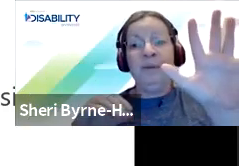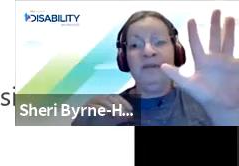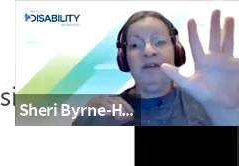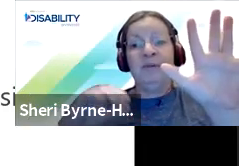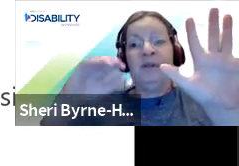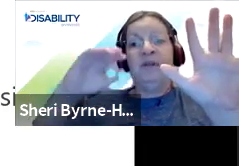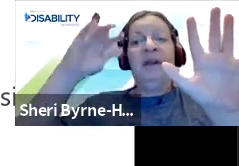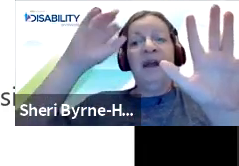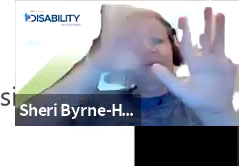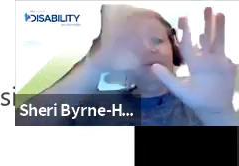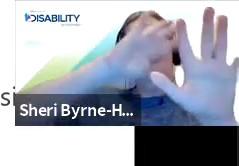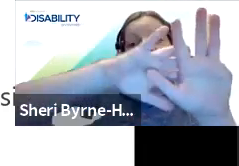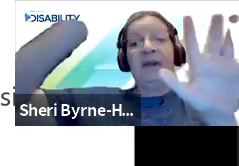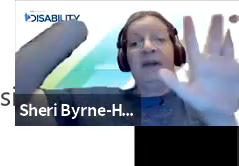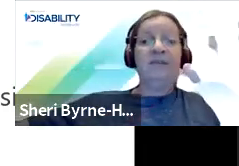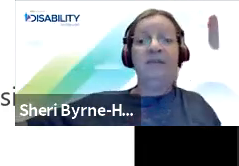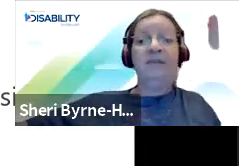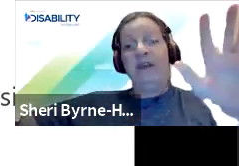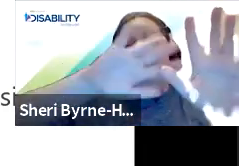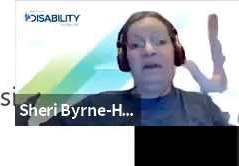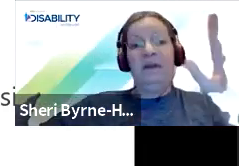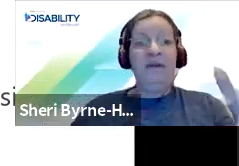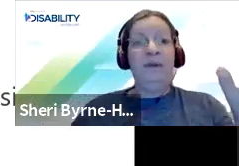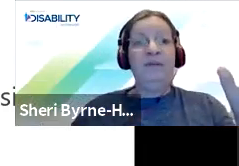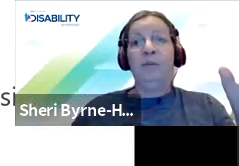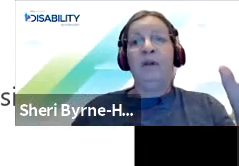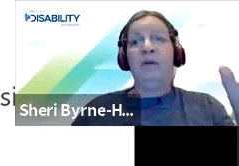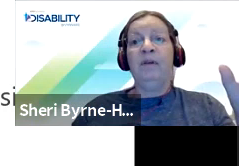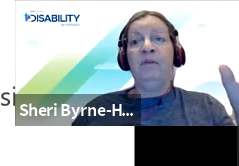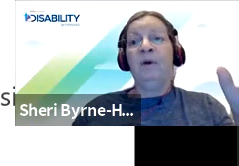try to keep everybody to Teams and Slack where we work. And where do those things go to. Do they have a link